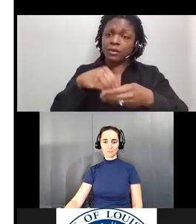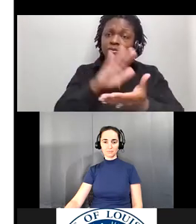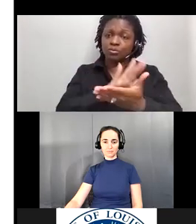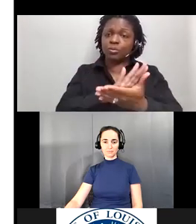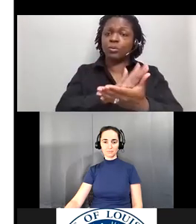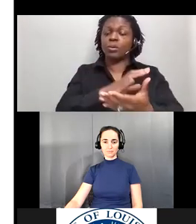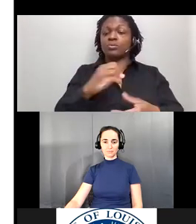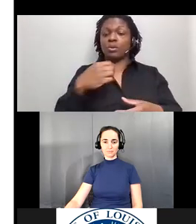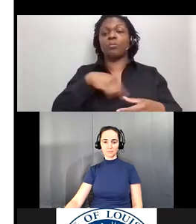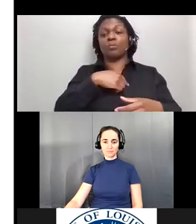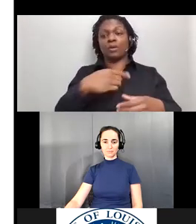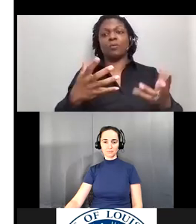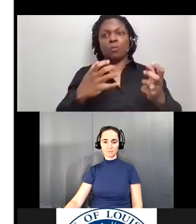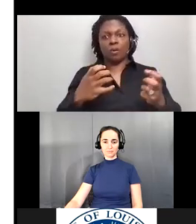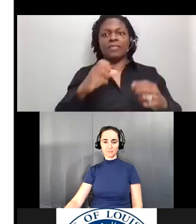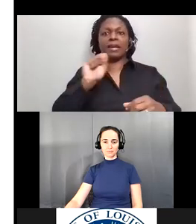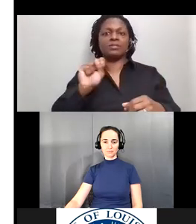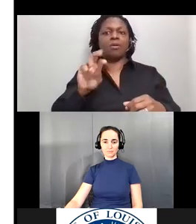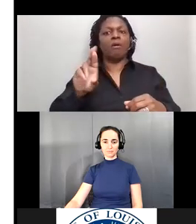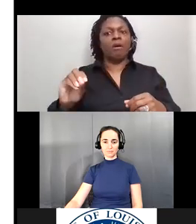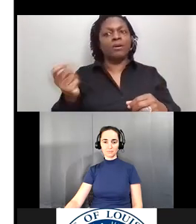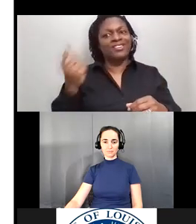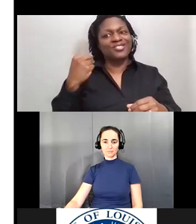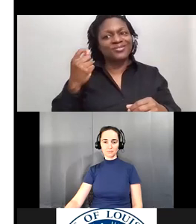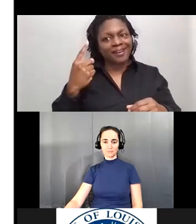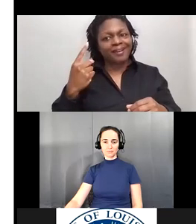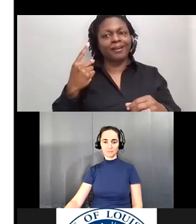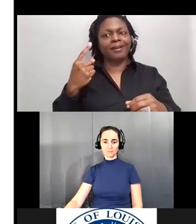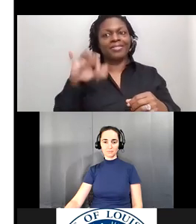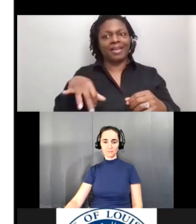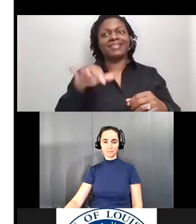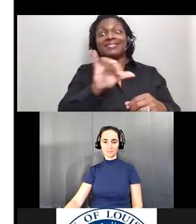to understand the same information a regular police officer might know because they're